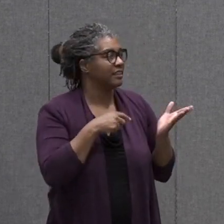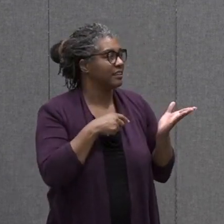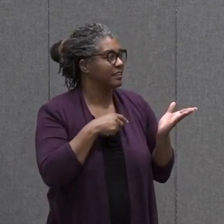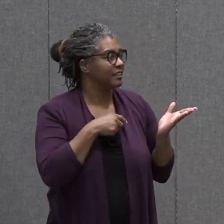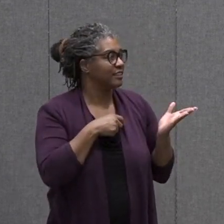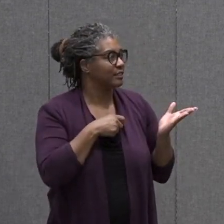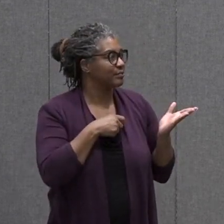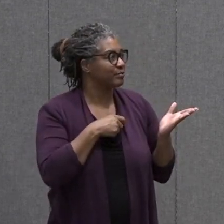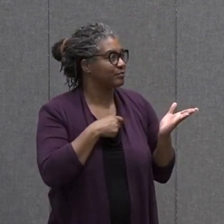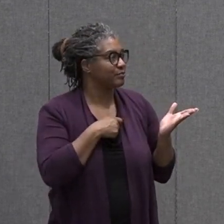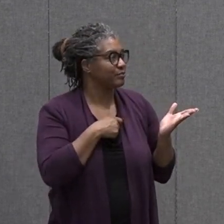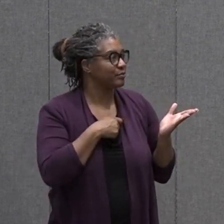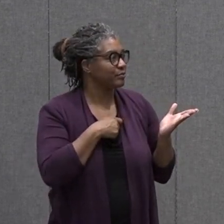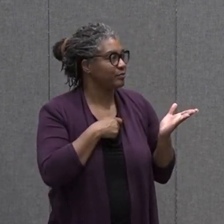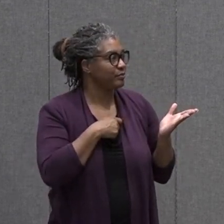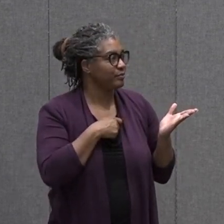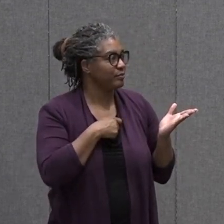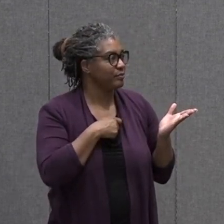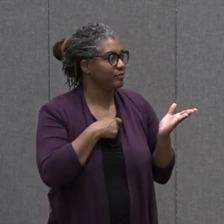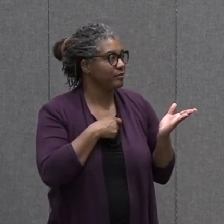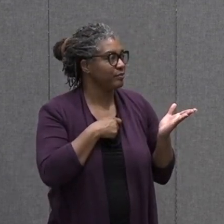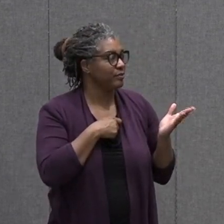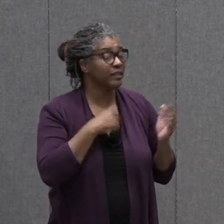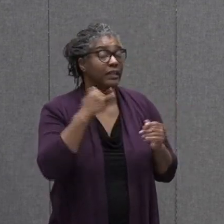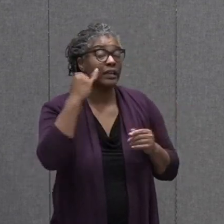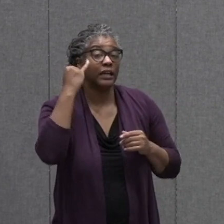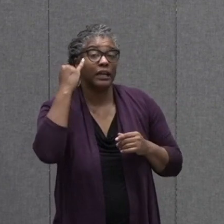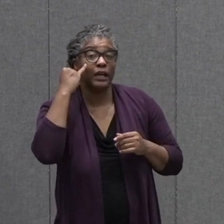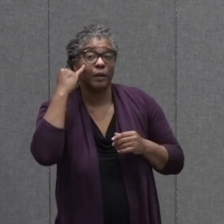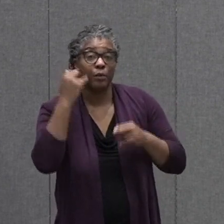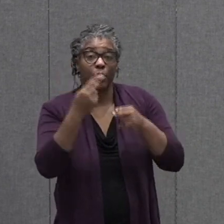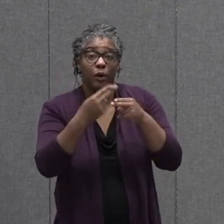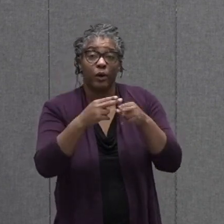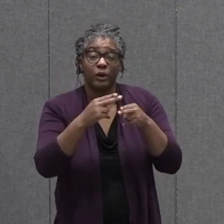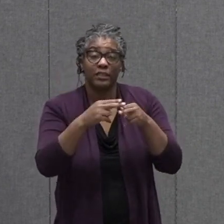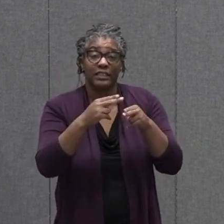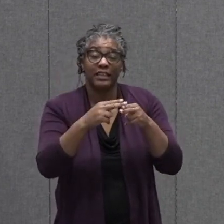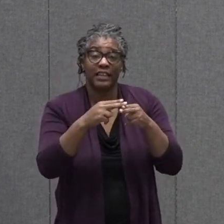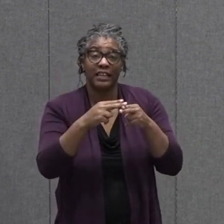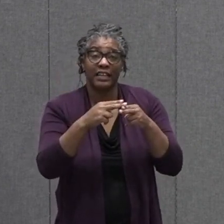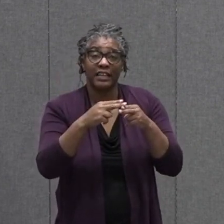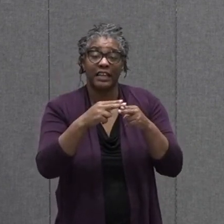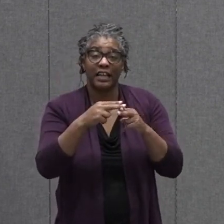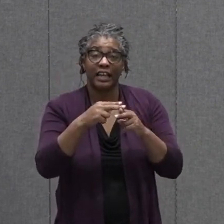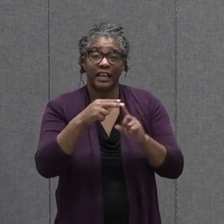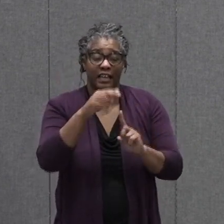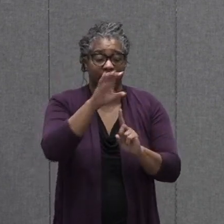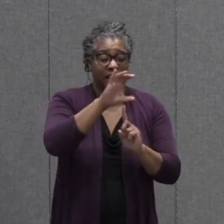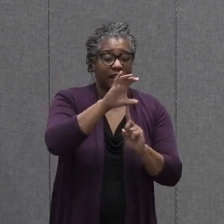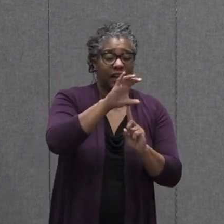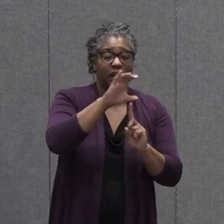But what happened if Egg fell off of his bike? Then he would get a real crack.